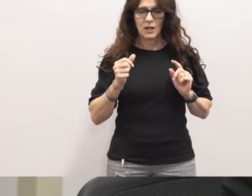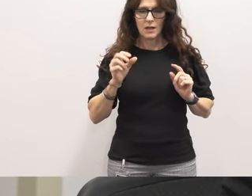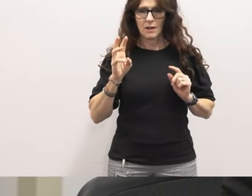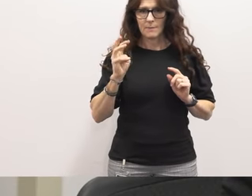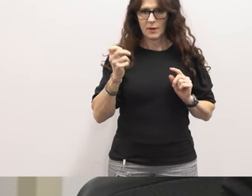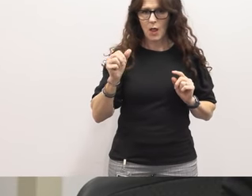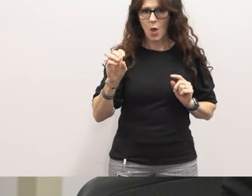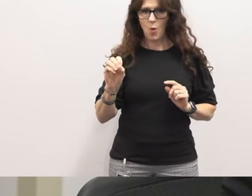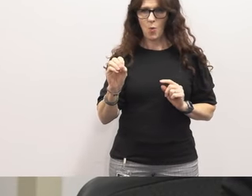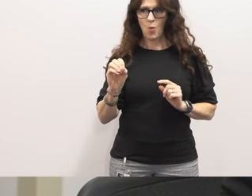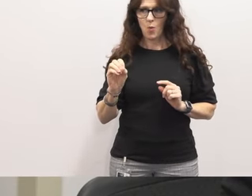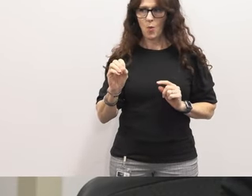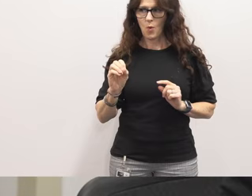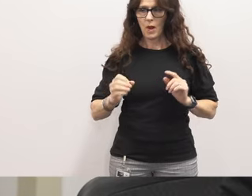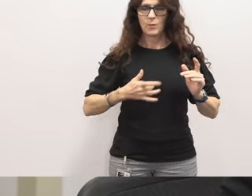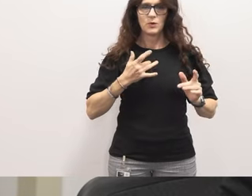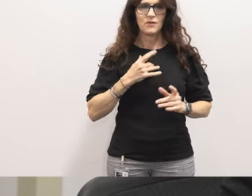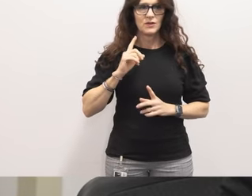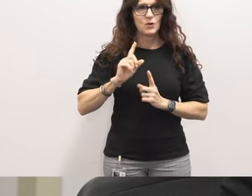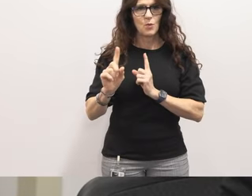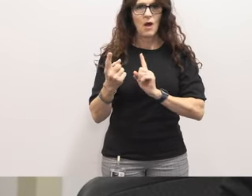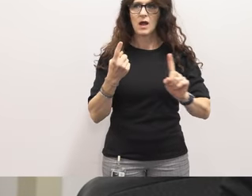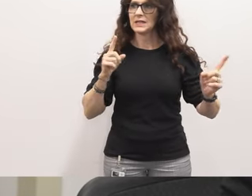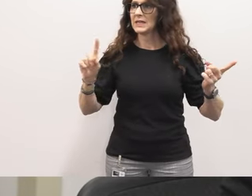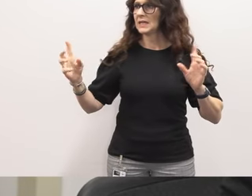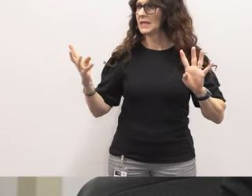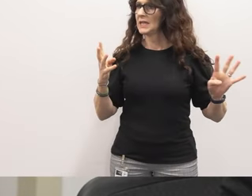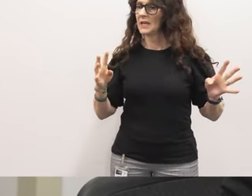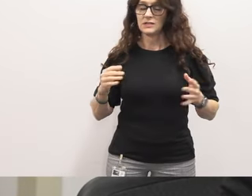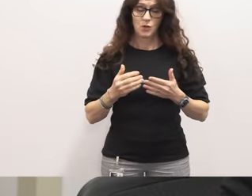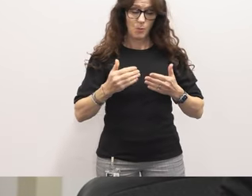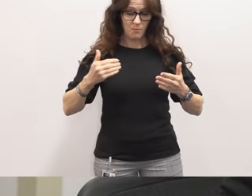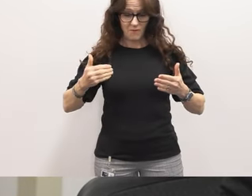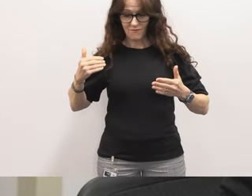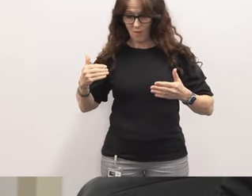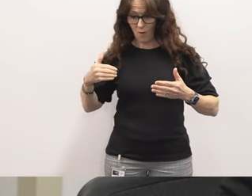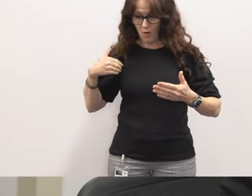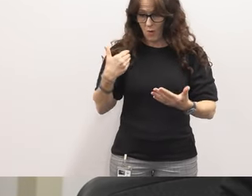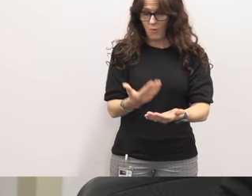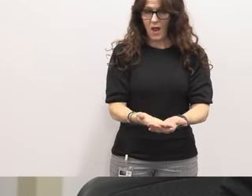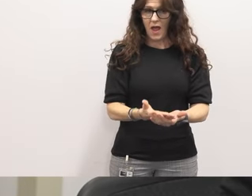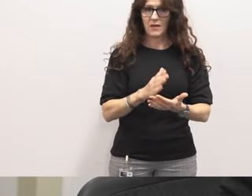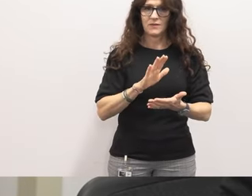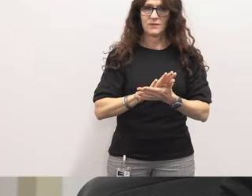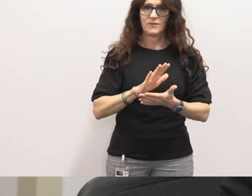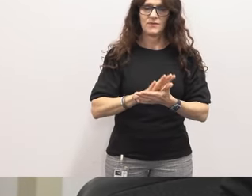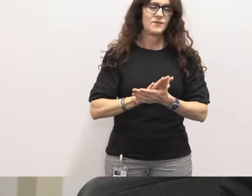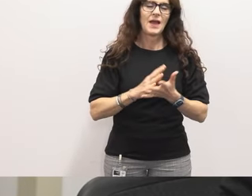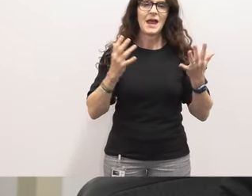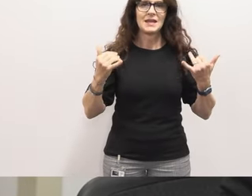how do you feel when you're walking around campus? What did you feel like before you came on campus and what was different when you see them